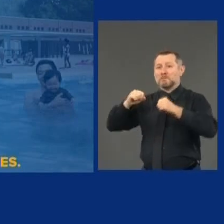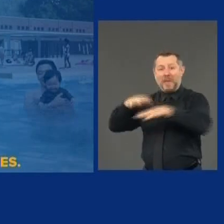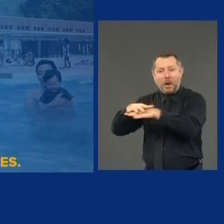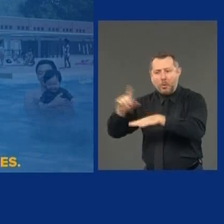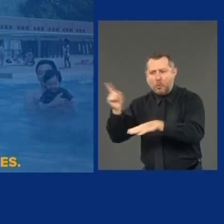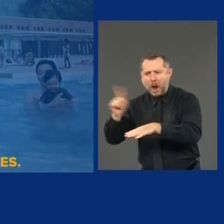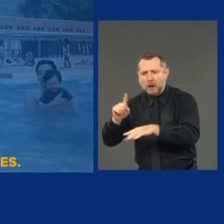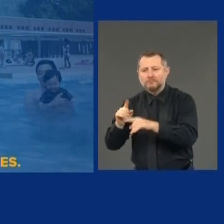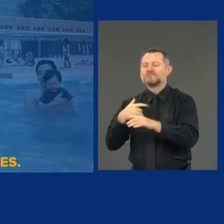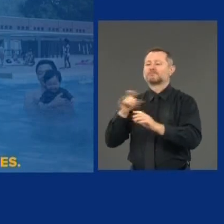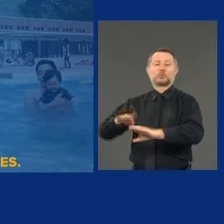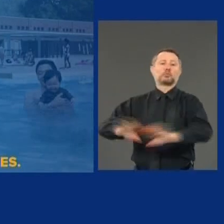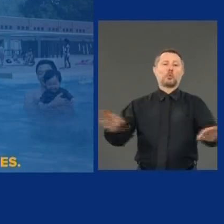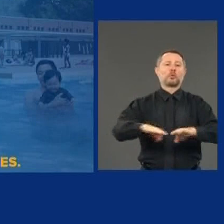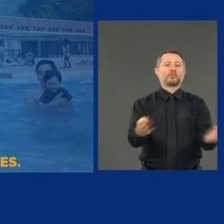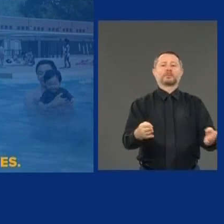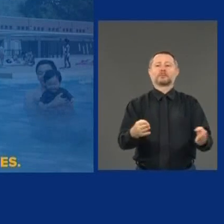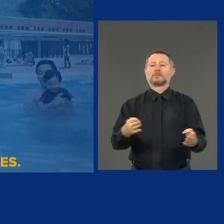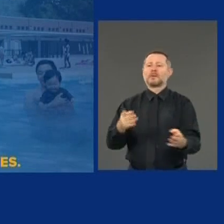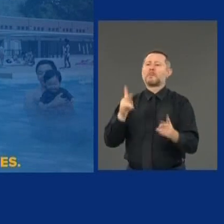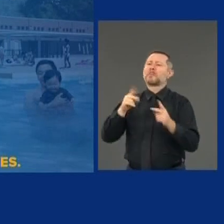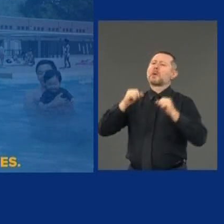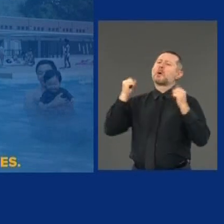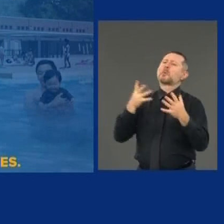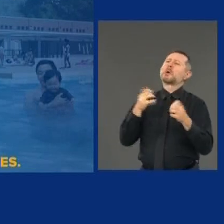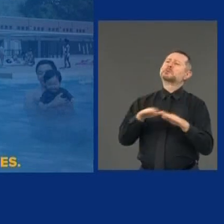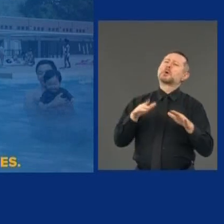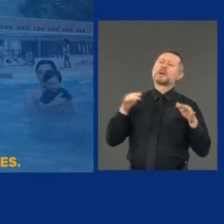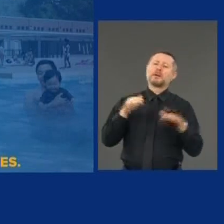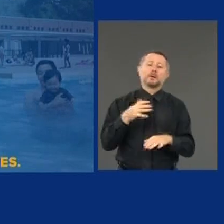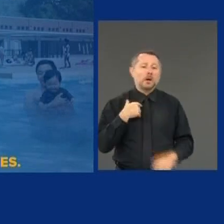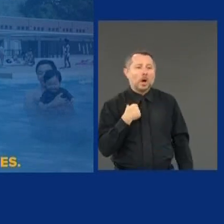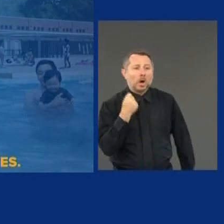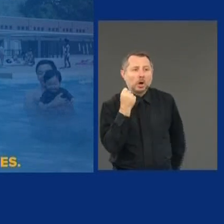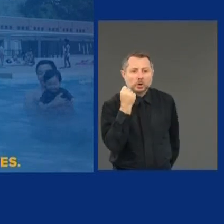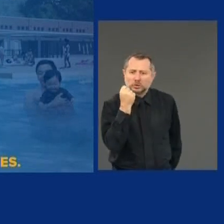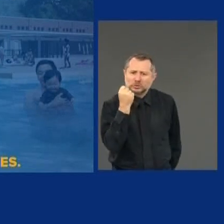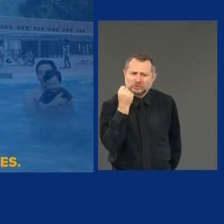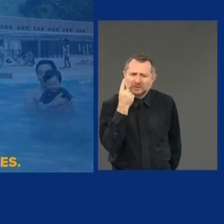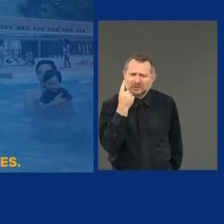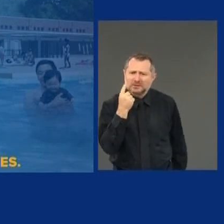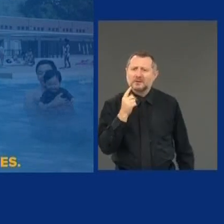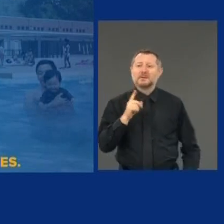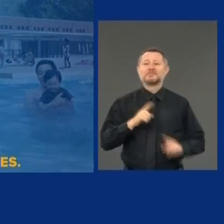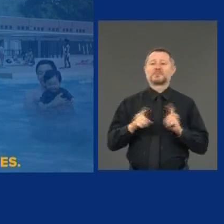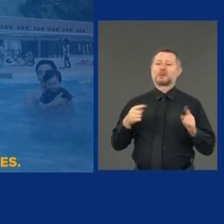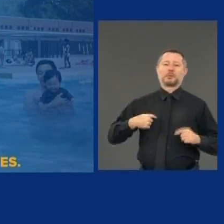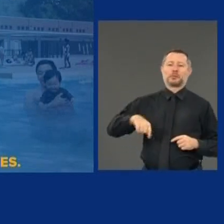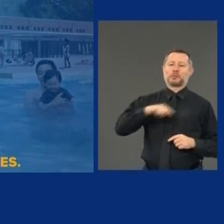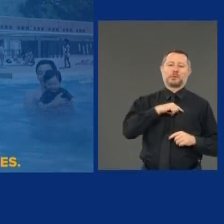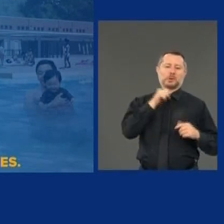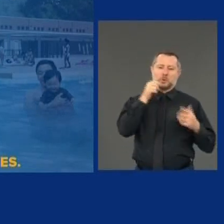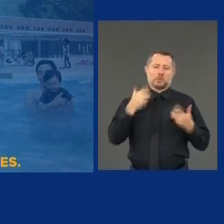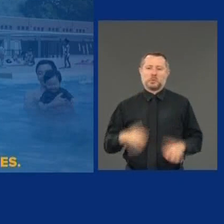POOL. RIGHT. EVERYBODY WANTS TO SWIM.